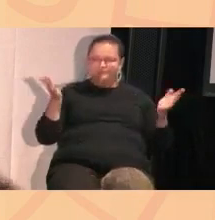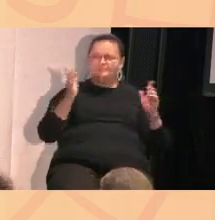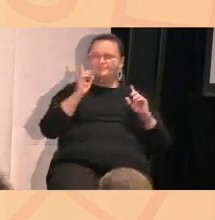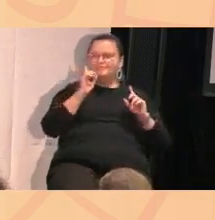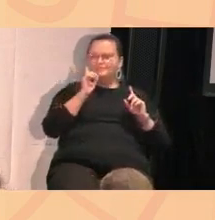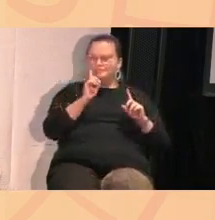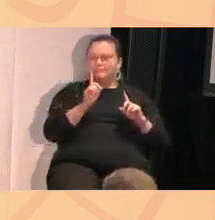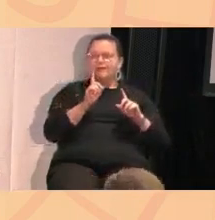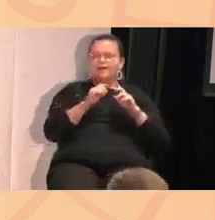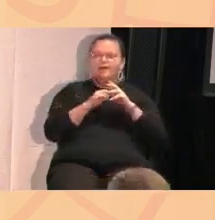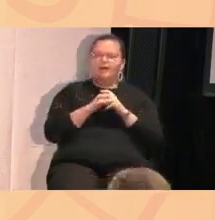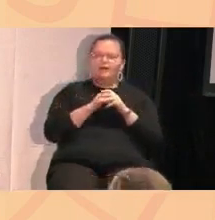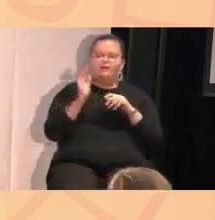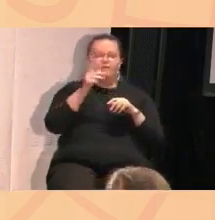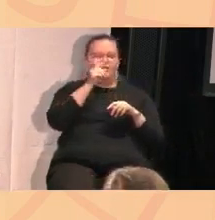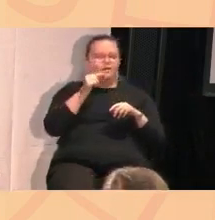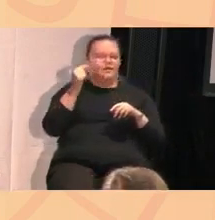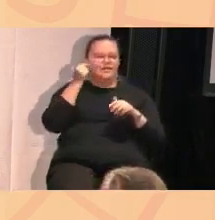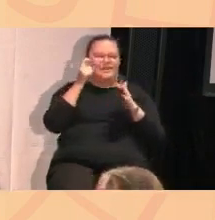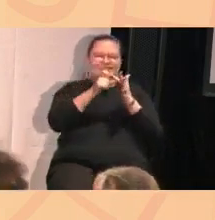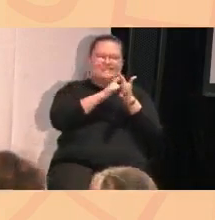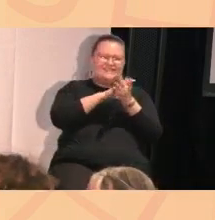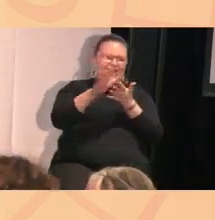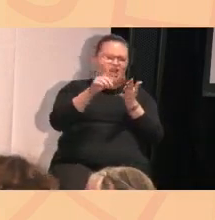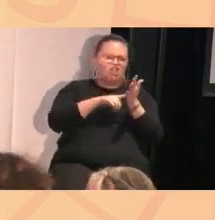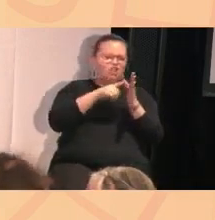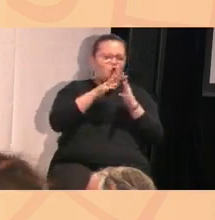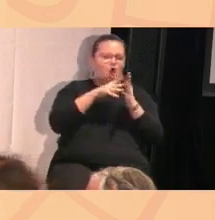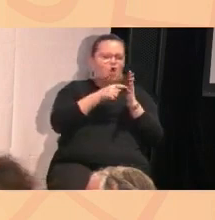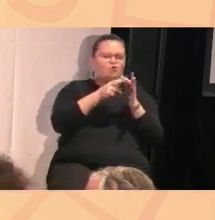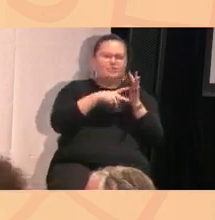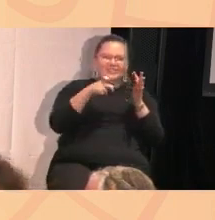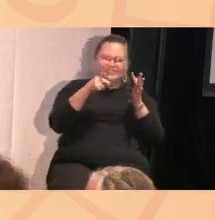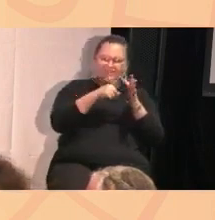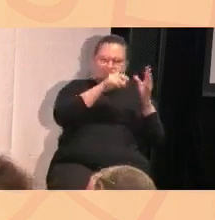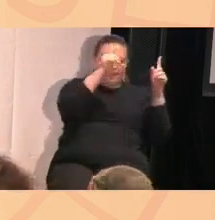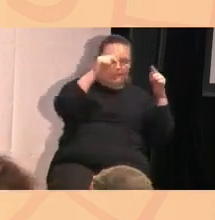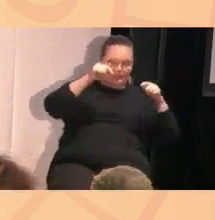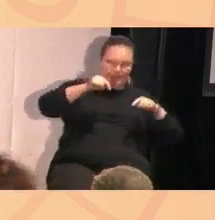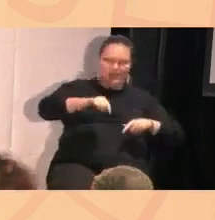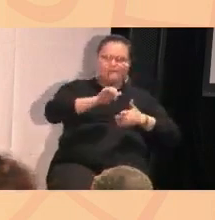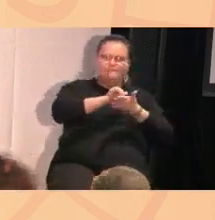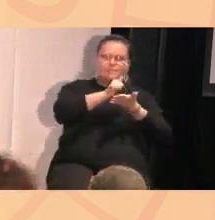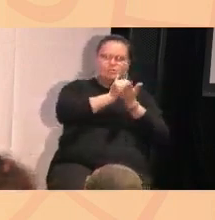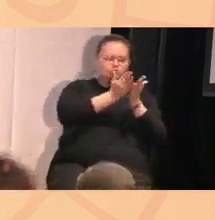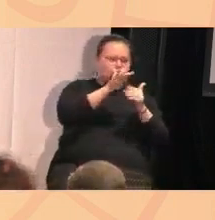Was there a shift or something massive. And I said, Well, I wasn't alive then, but anyway.